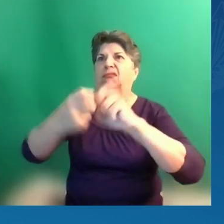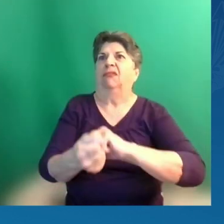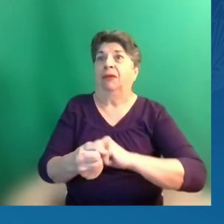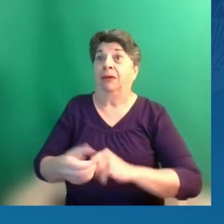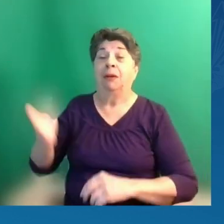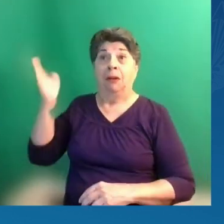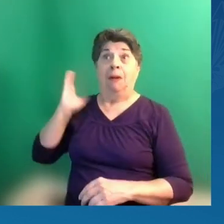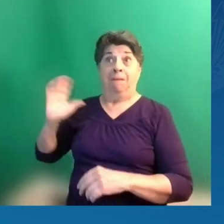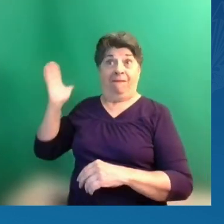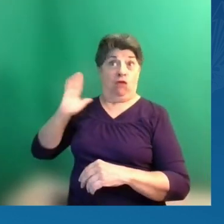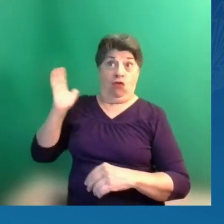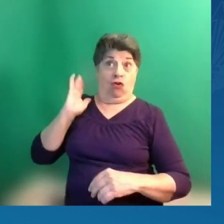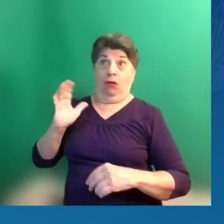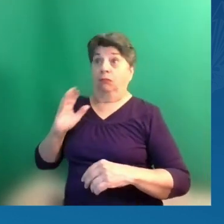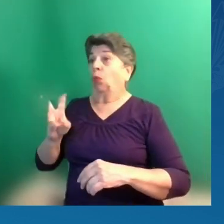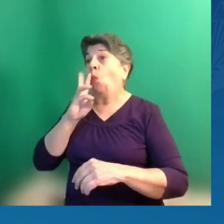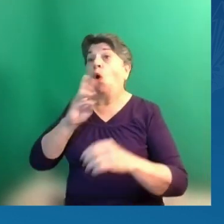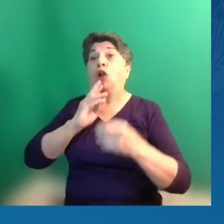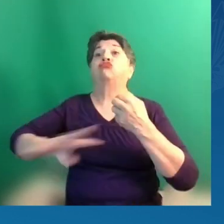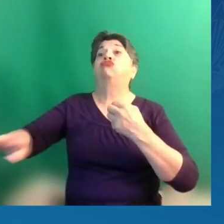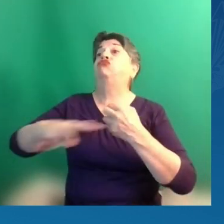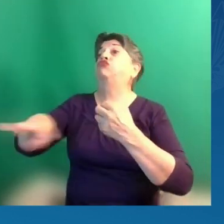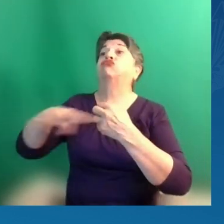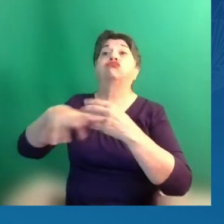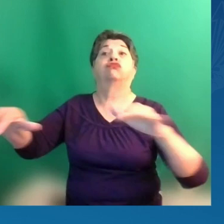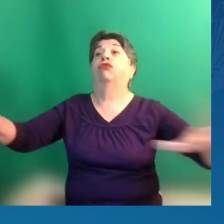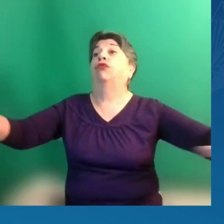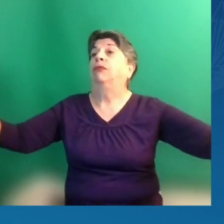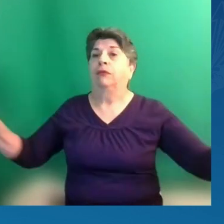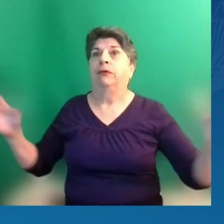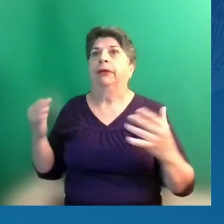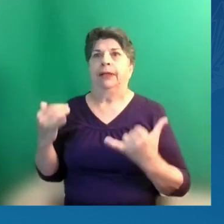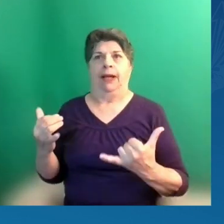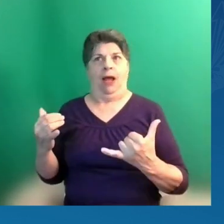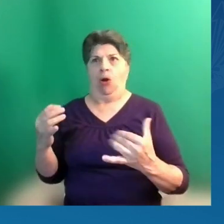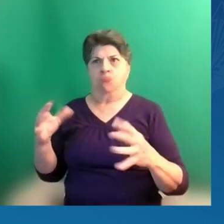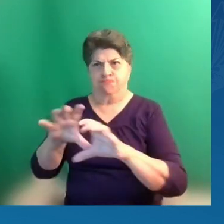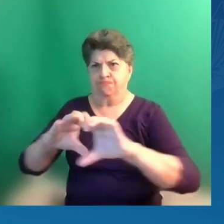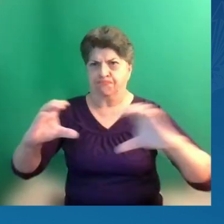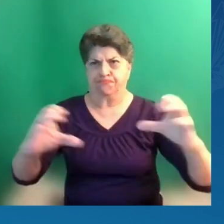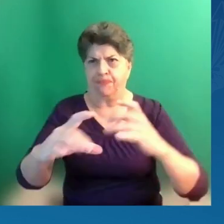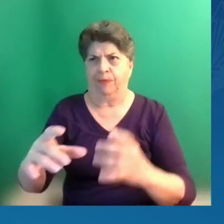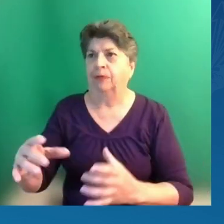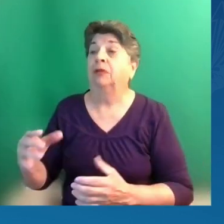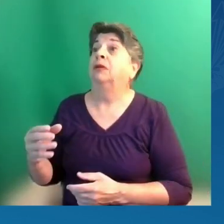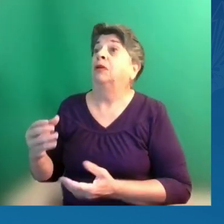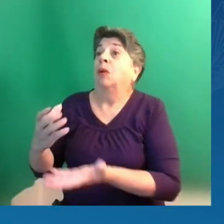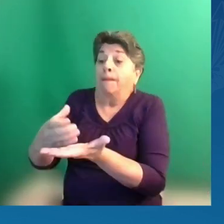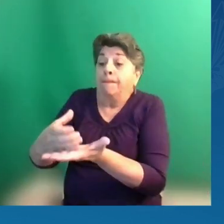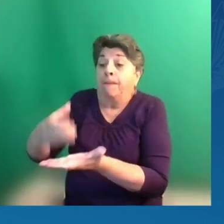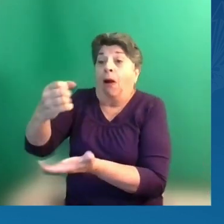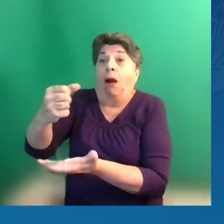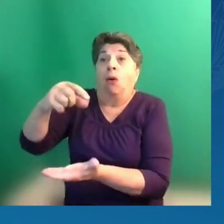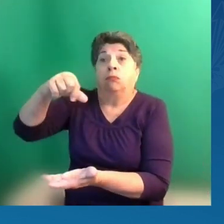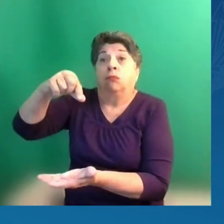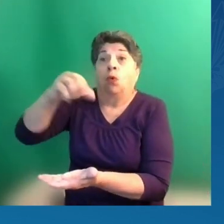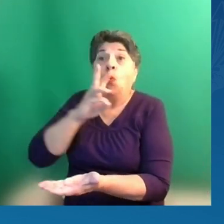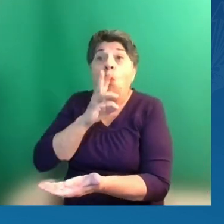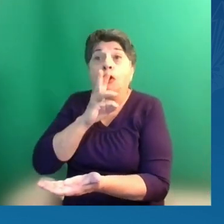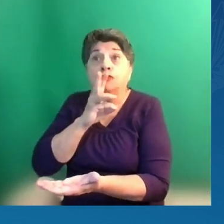and bottled water that quickly ran out. The United States has united a strong coalition to support the people of Ukraine,